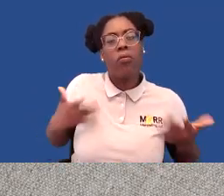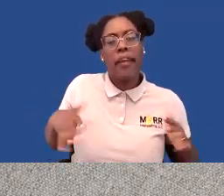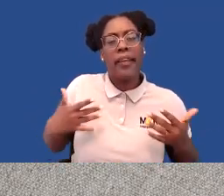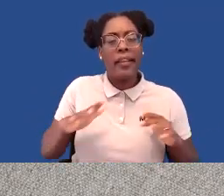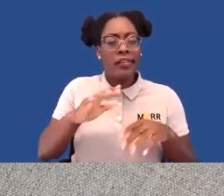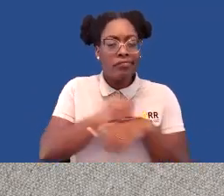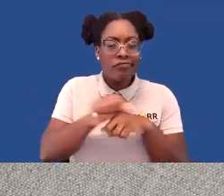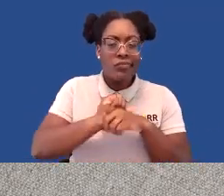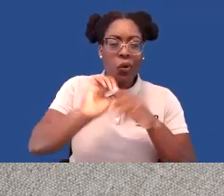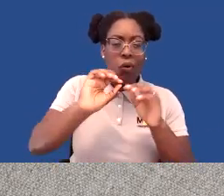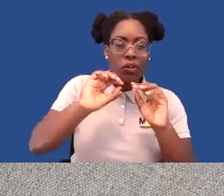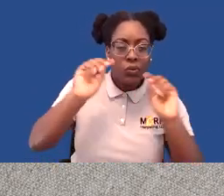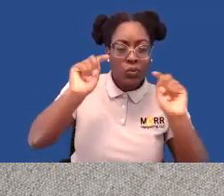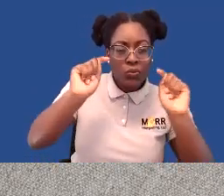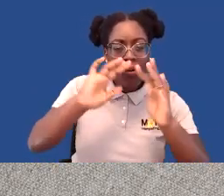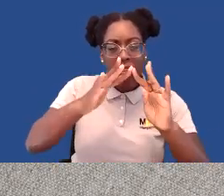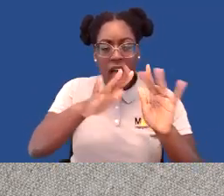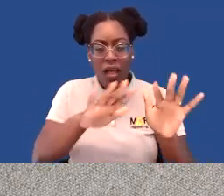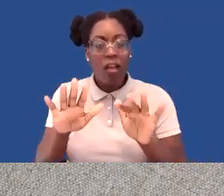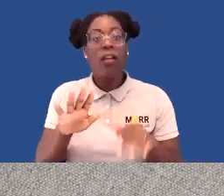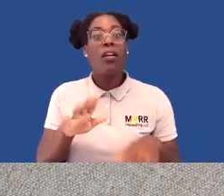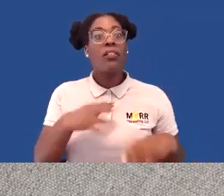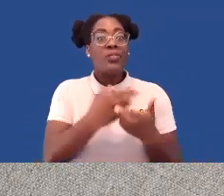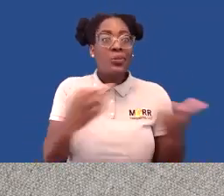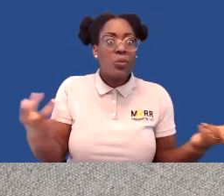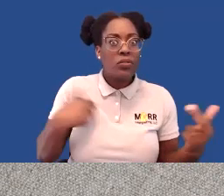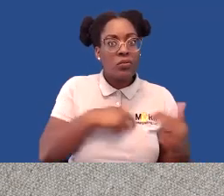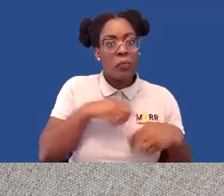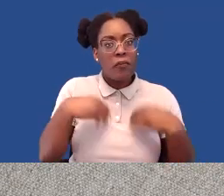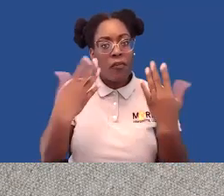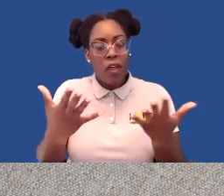shared online and through various organizations, etc.